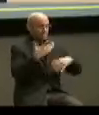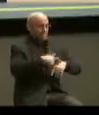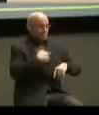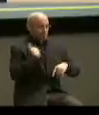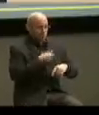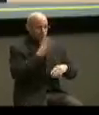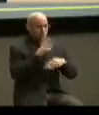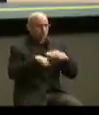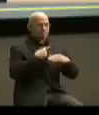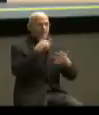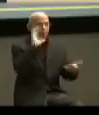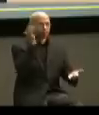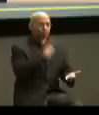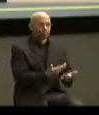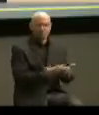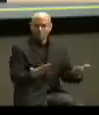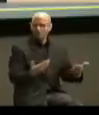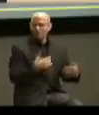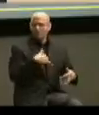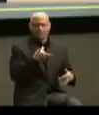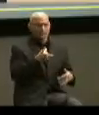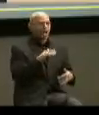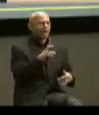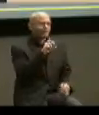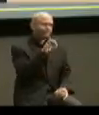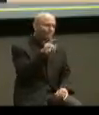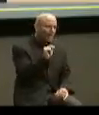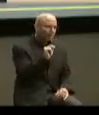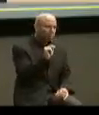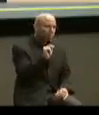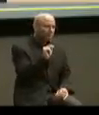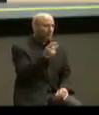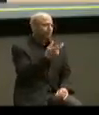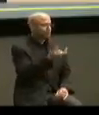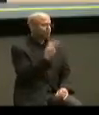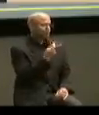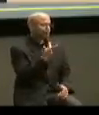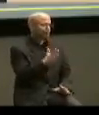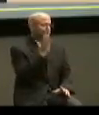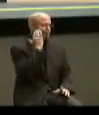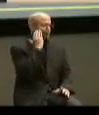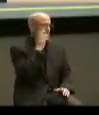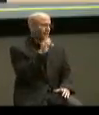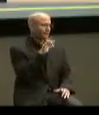A LOT OF TIMES WE TALK ABOUT REDUCING THINGS, IT'S LIKE PUTTING OURSELVES ON A DIET.